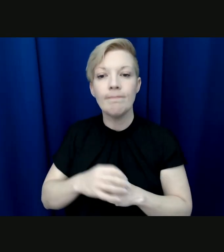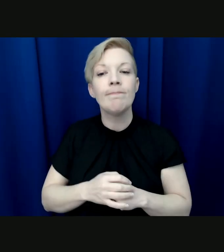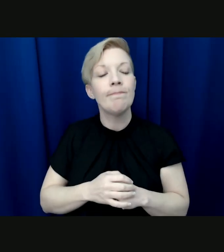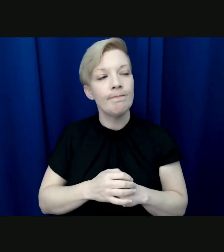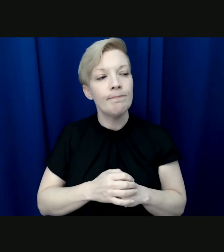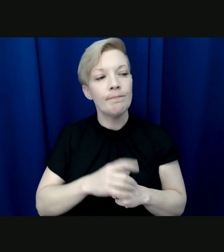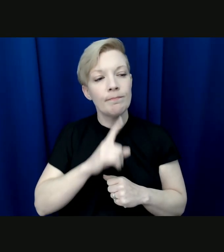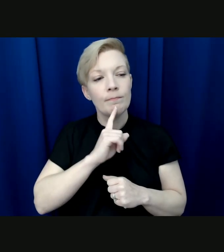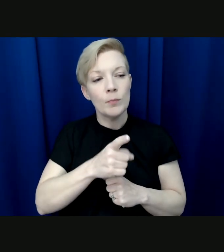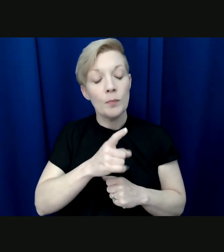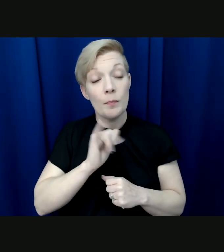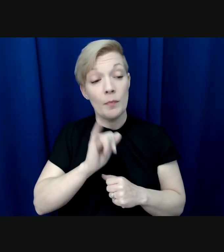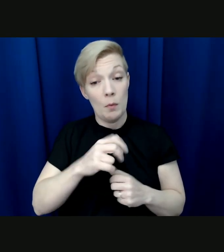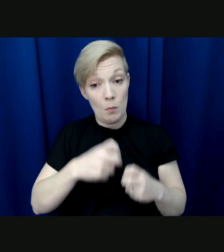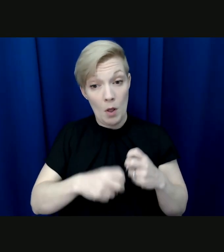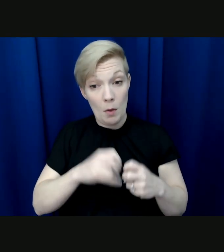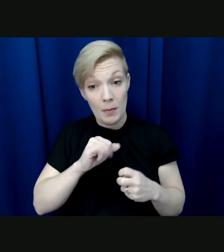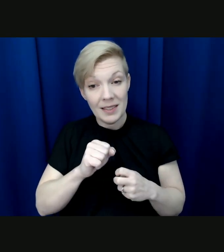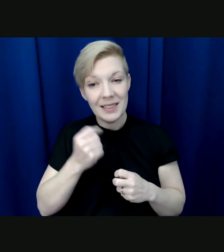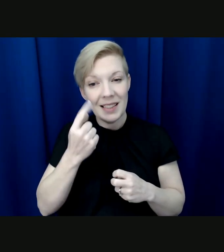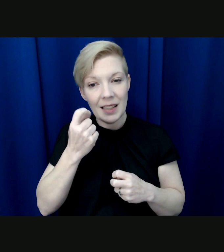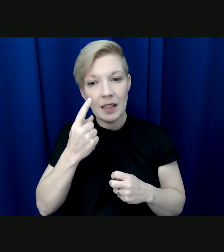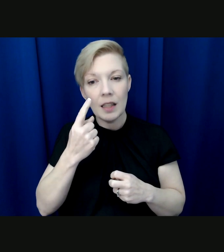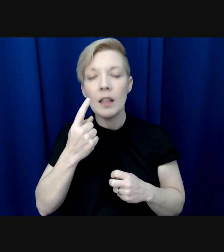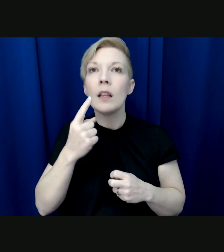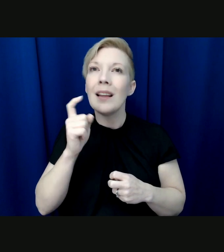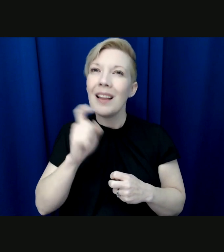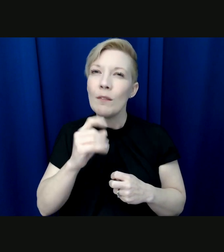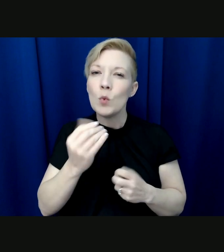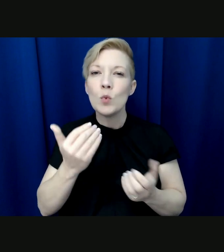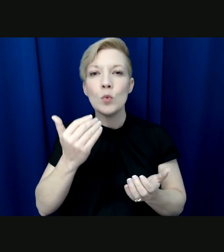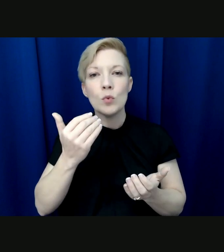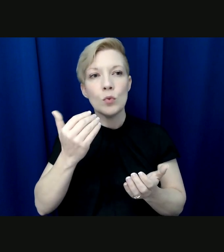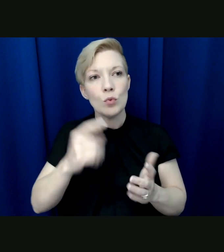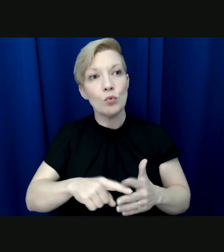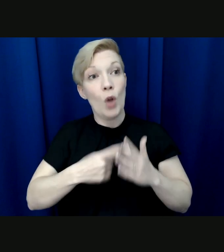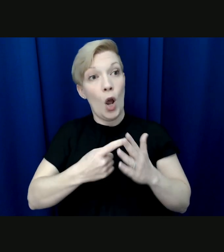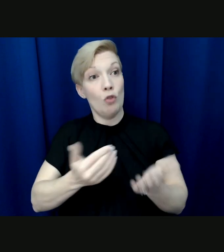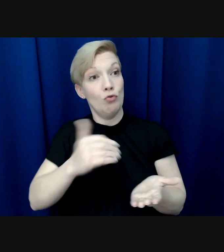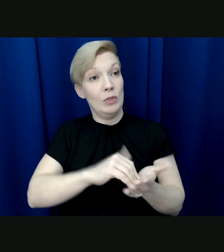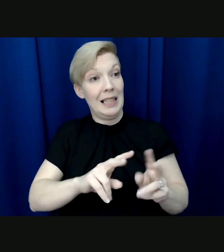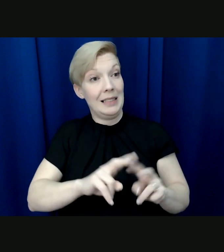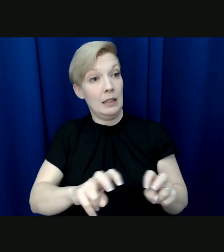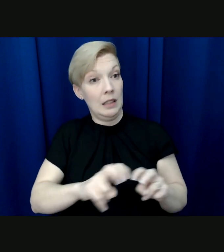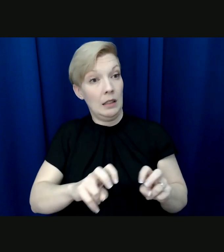we look at these, they're going to have to start reassessing. We talk about one in 1000 year storms,